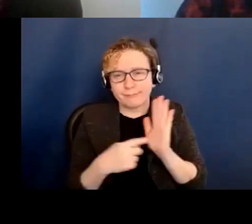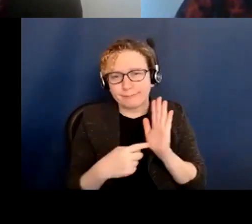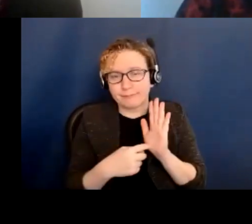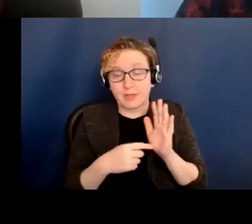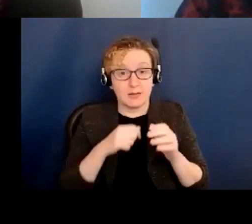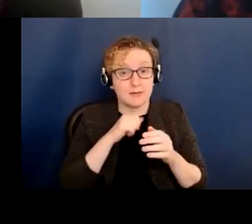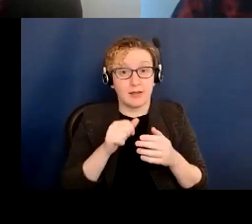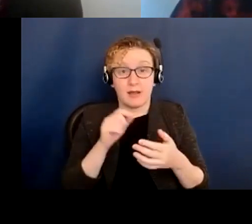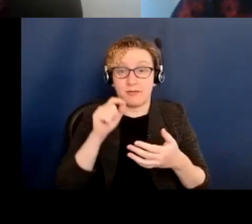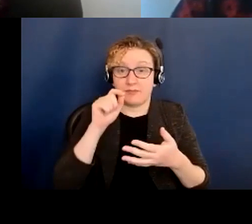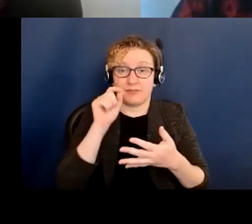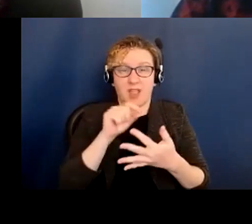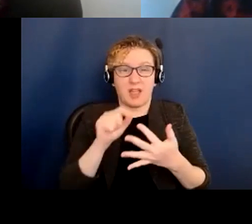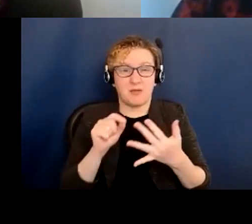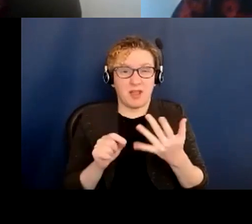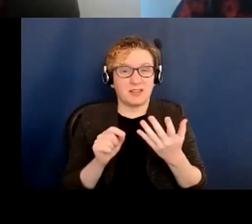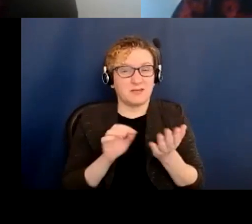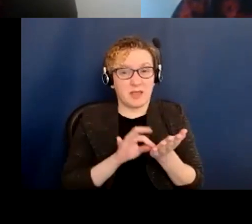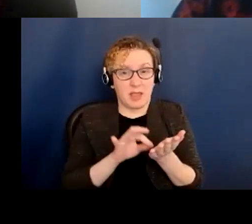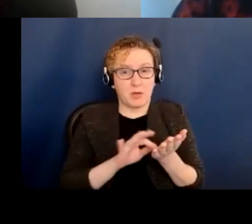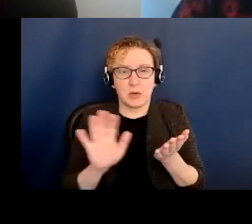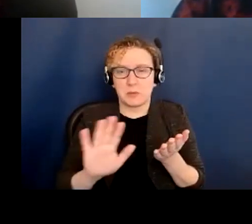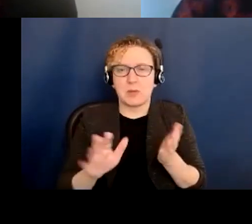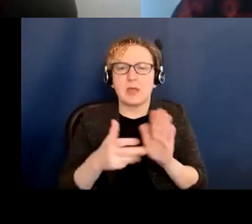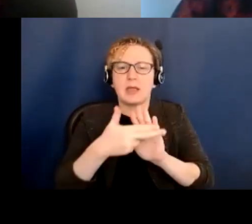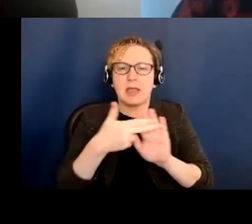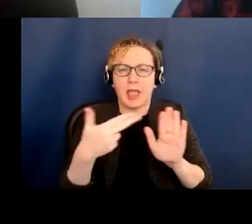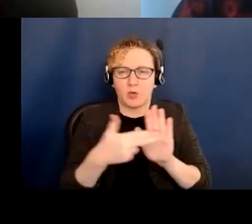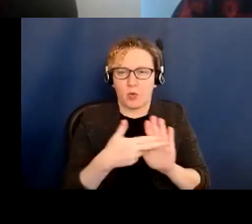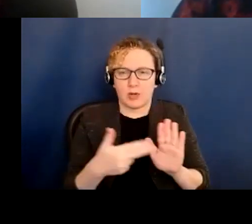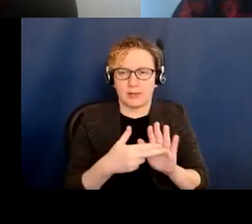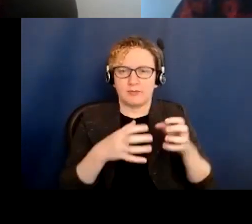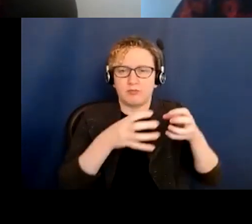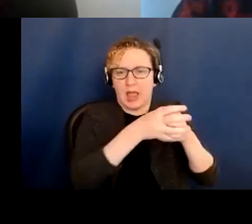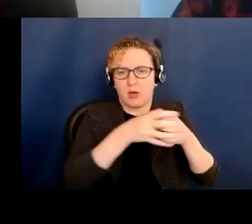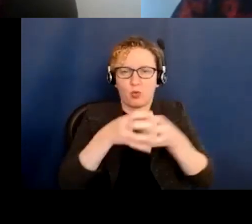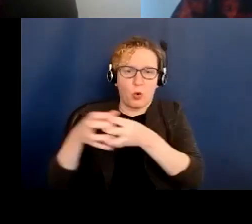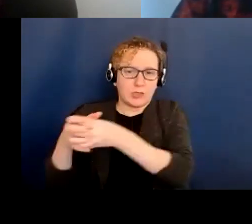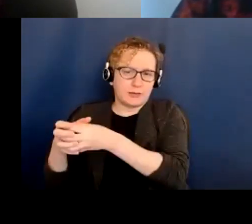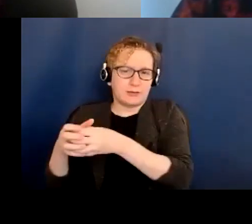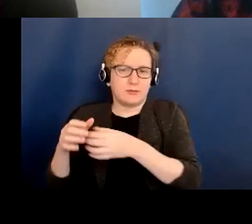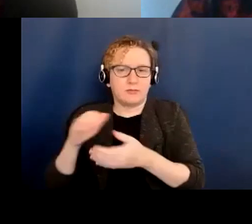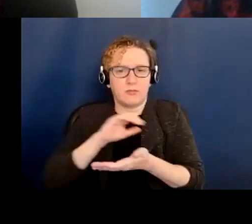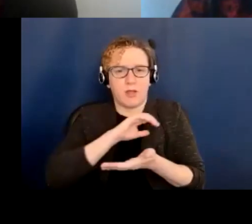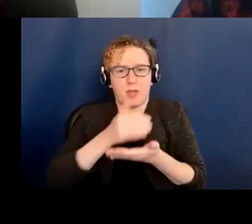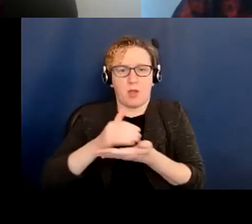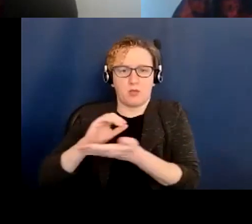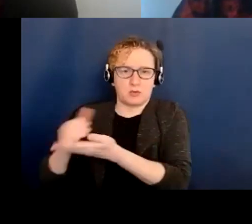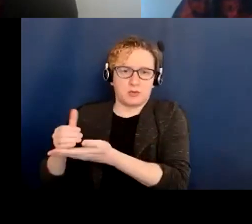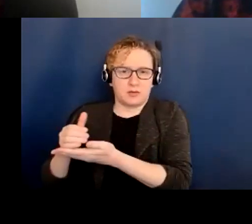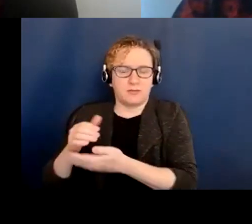We ask for categories of the amounts that were spent: Living expenses, groceries, equipment